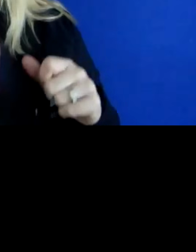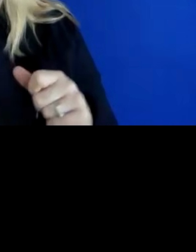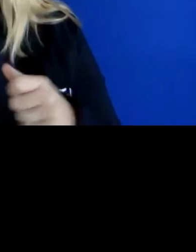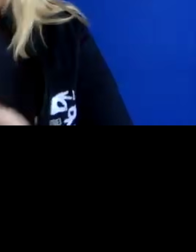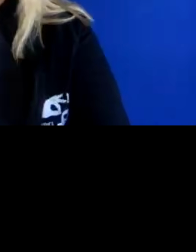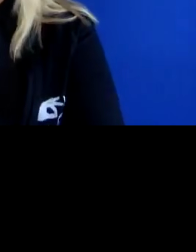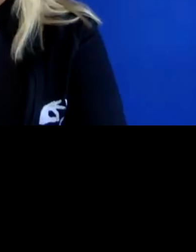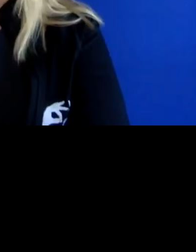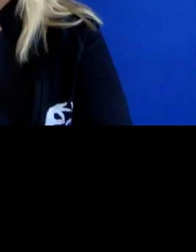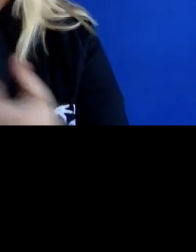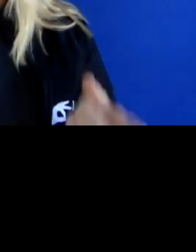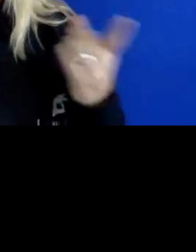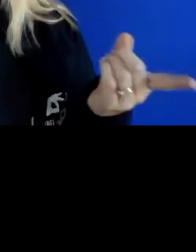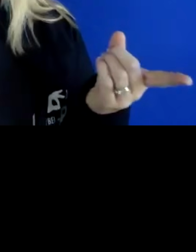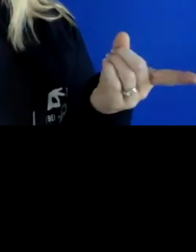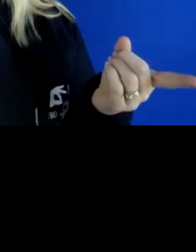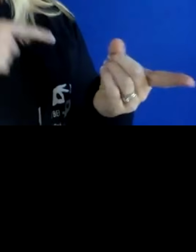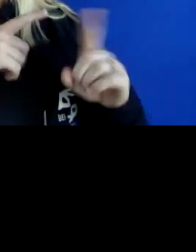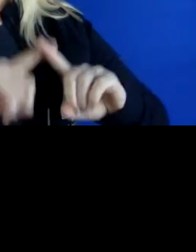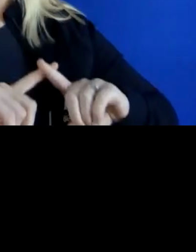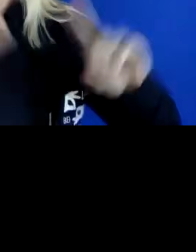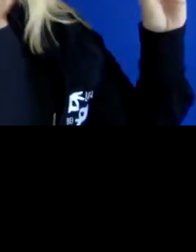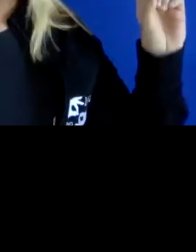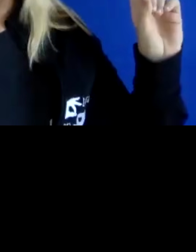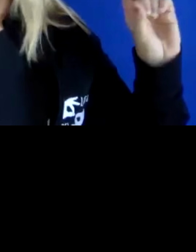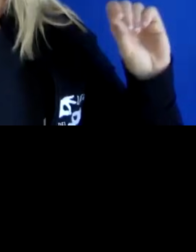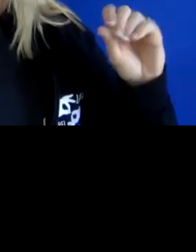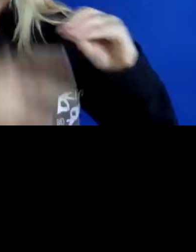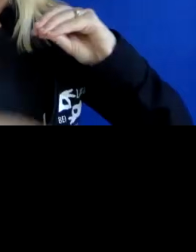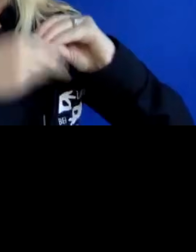So that would require a different kind of software than somebody who's doing it on their computer.